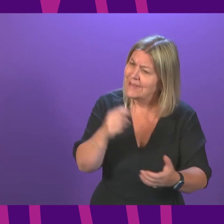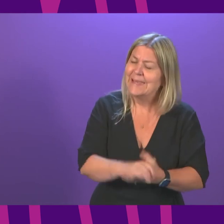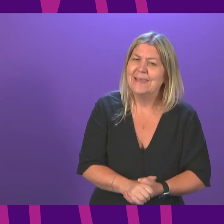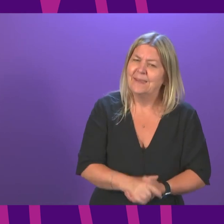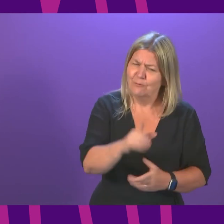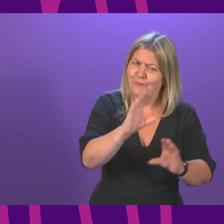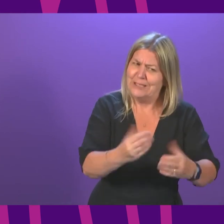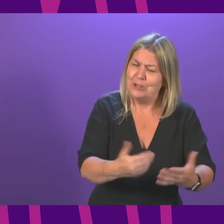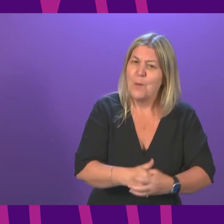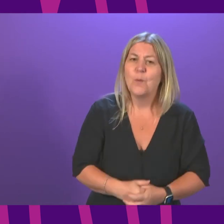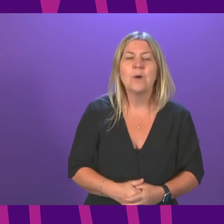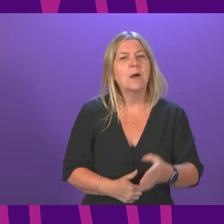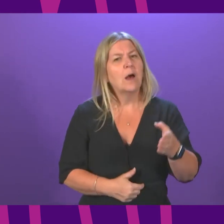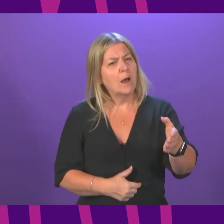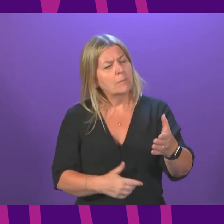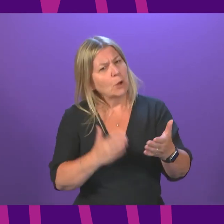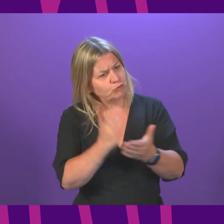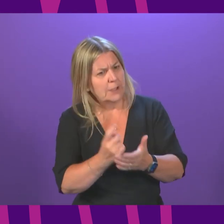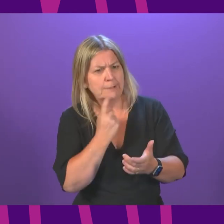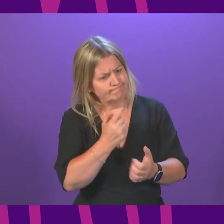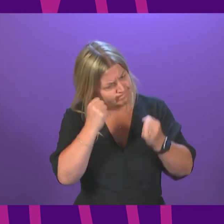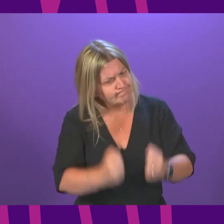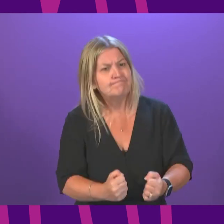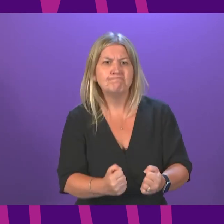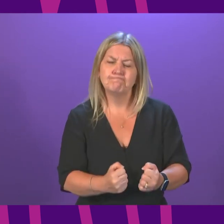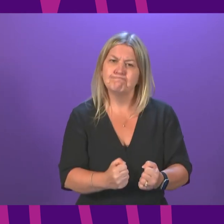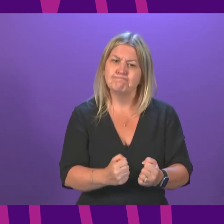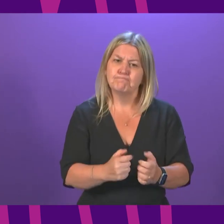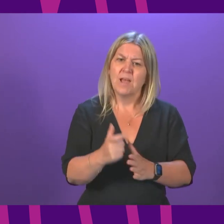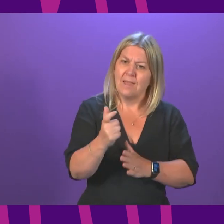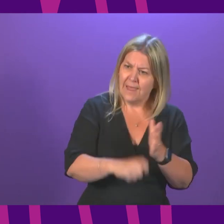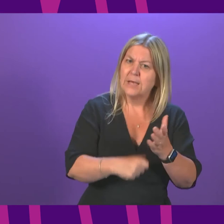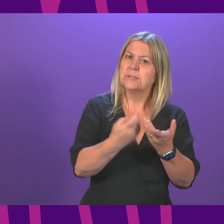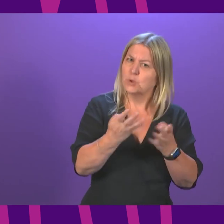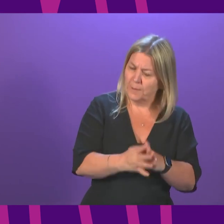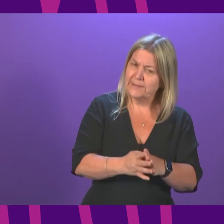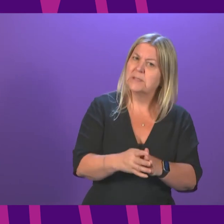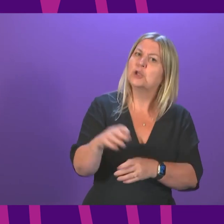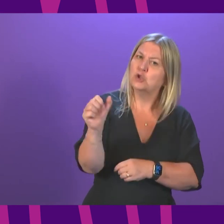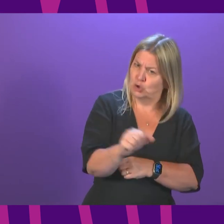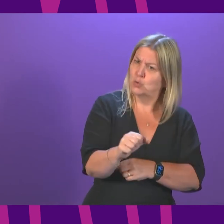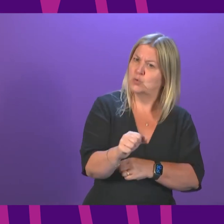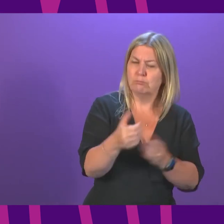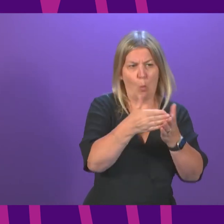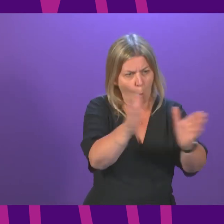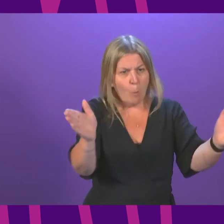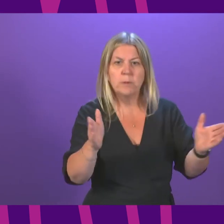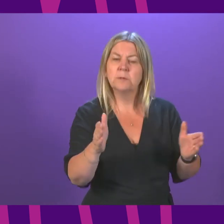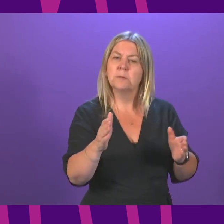of what were, initially, emergency powers that were granted in a time of emergency.